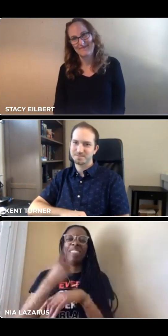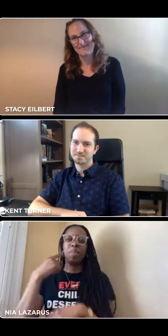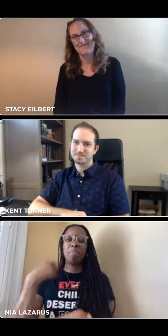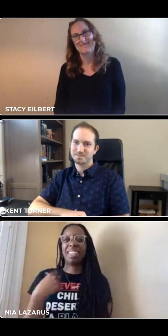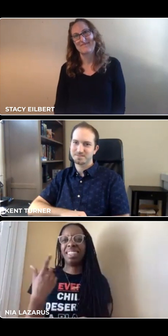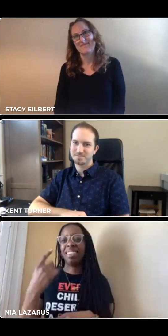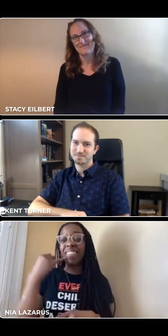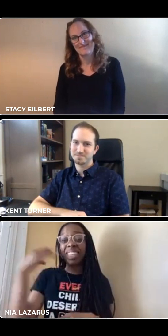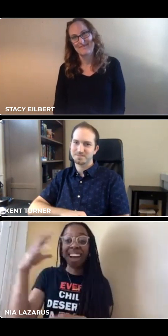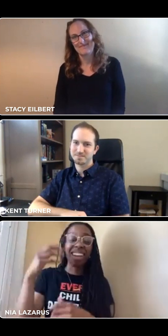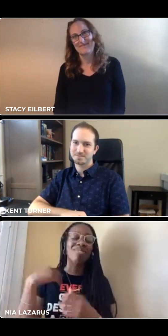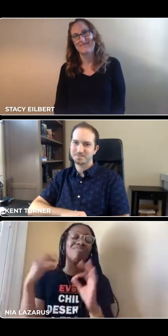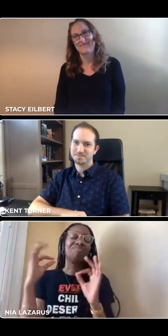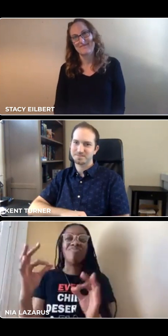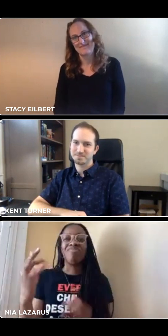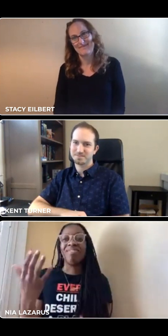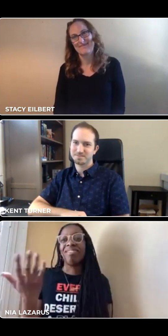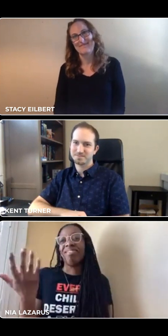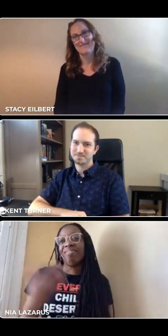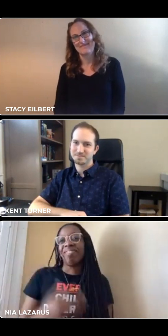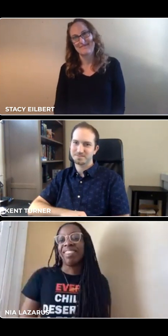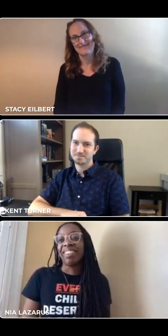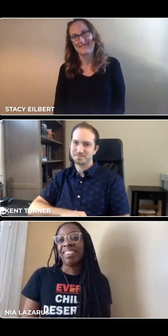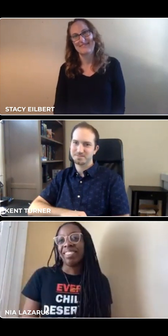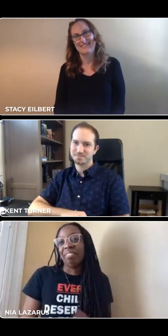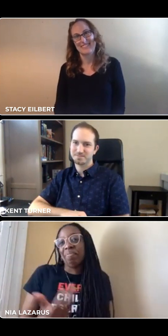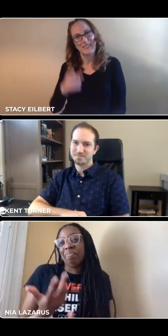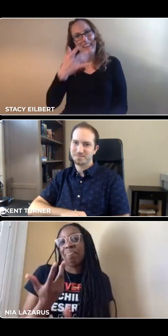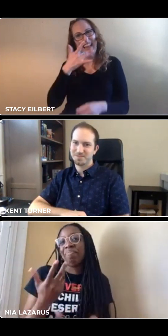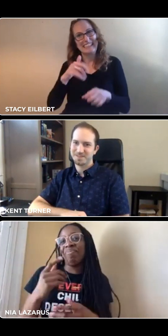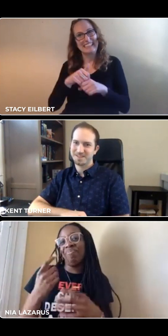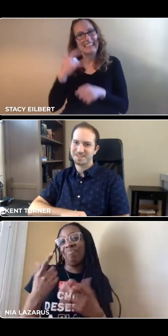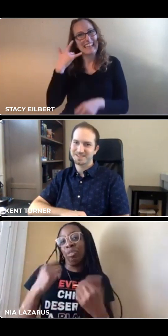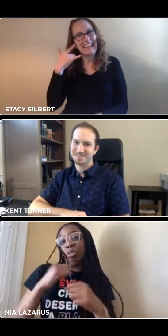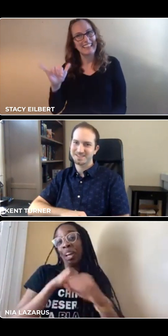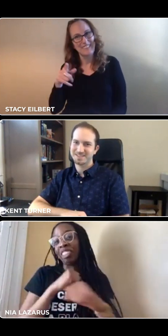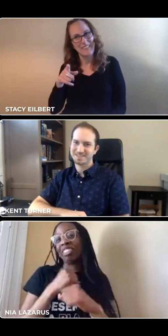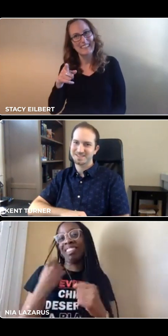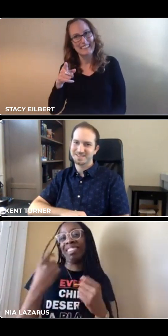on a nice, sunny day. If there's no sun, I'm not really out there. But if it's nice and